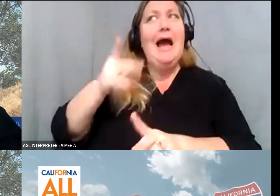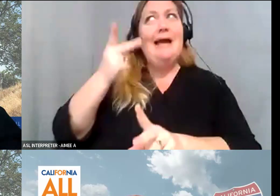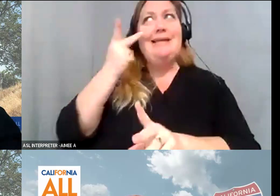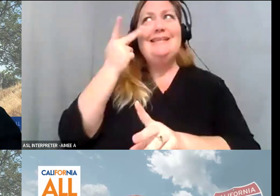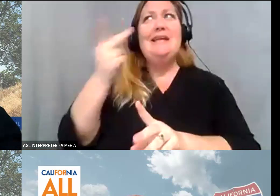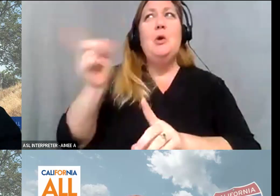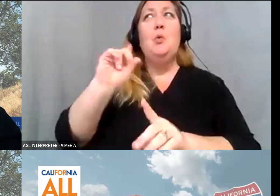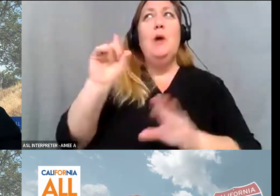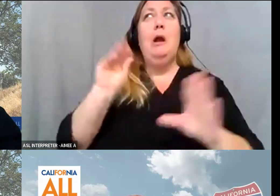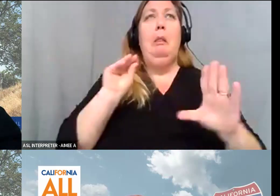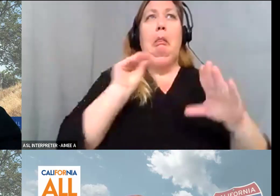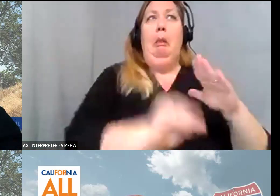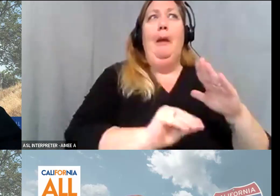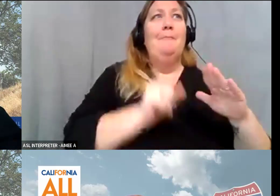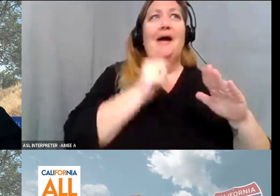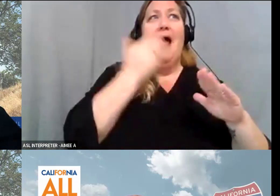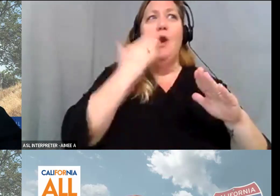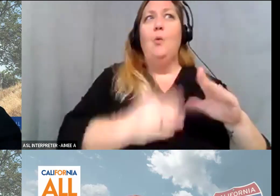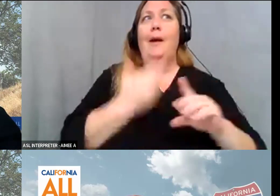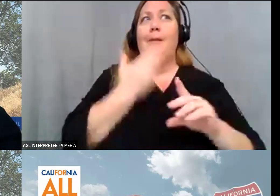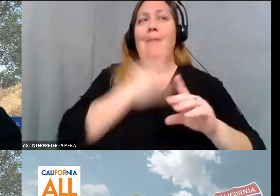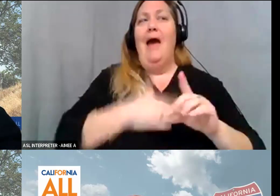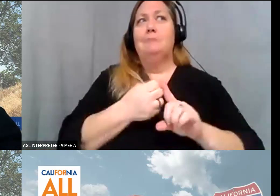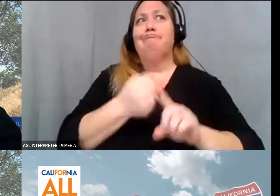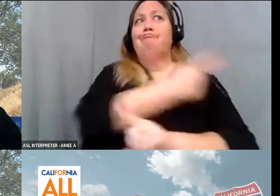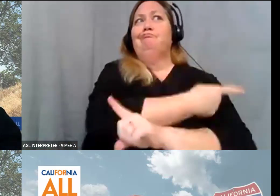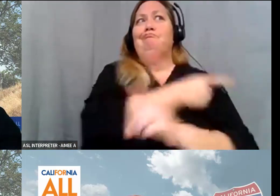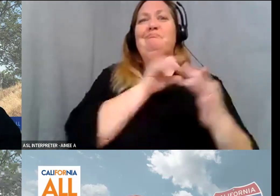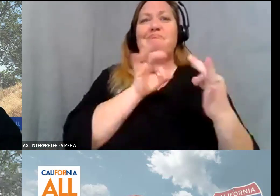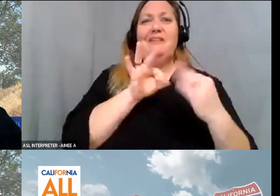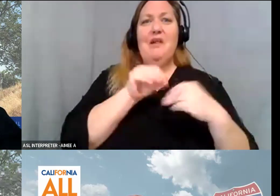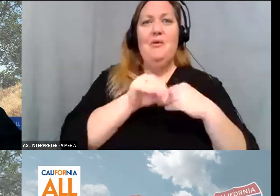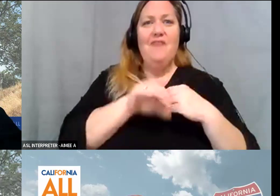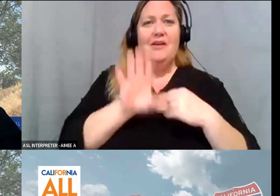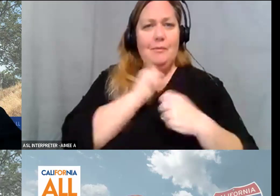give bad advice or bad feedback. Understood. Thank you, Shawn.